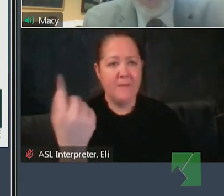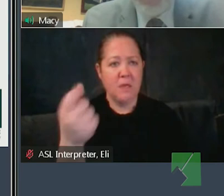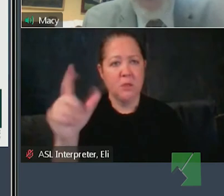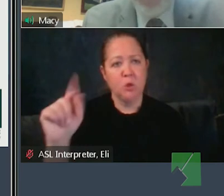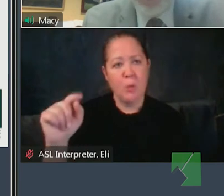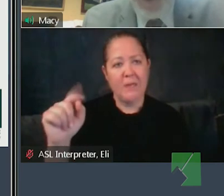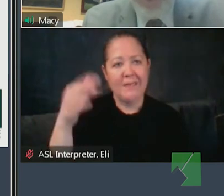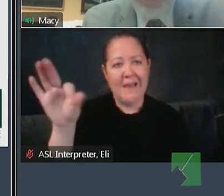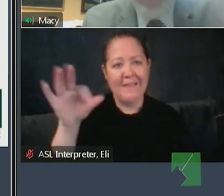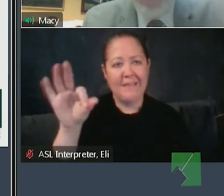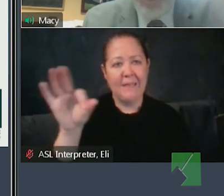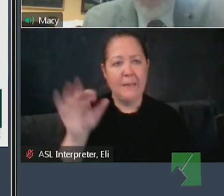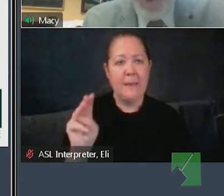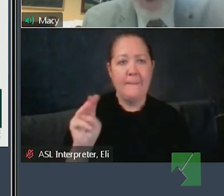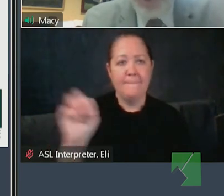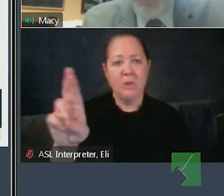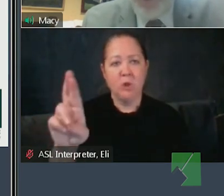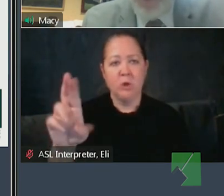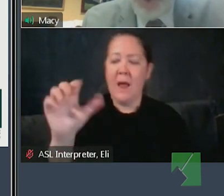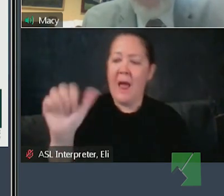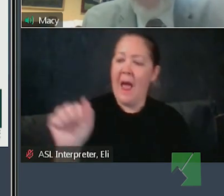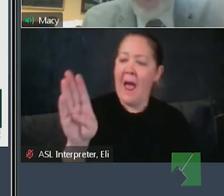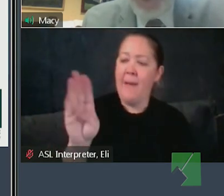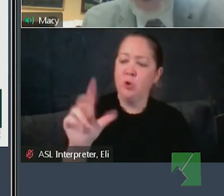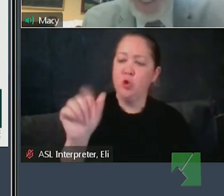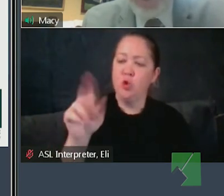Mr. Abdel said, do we are the board of the park asset,